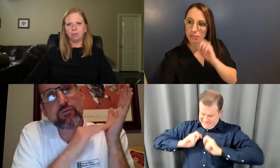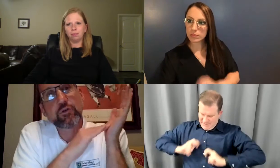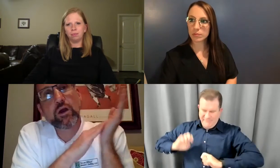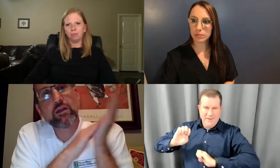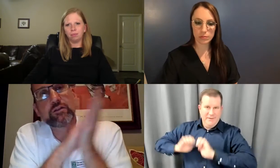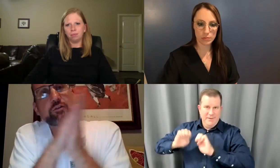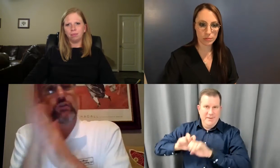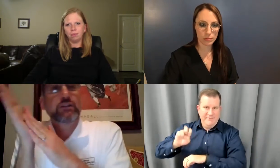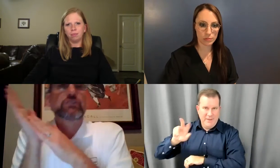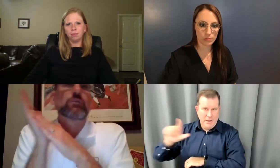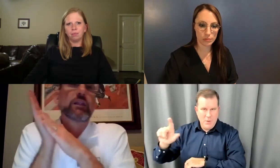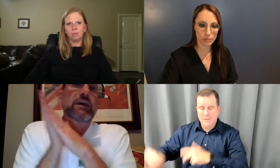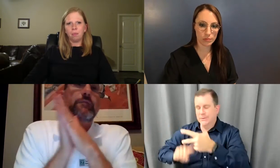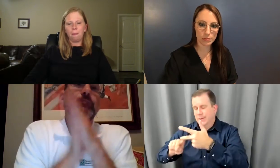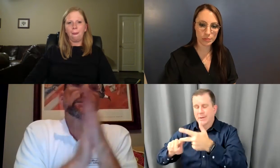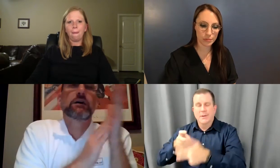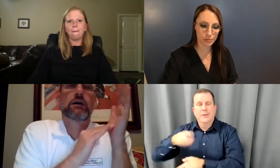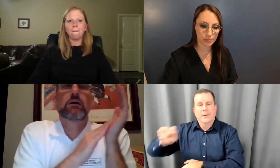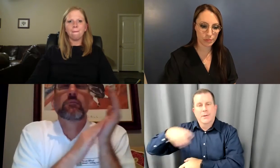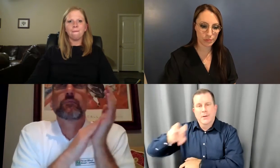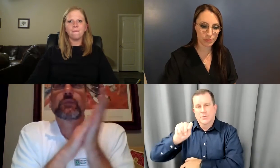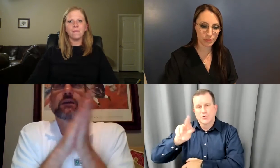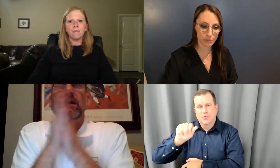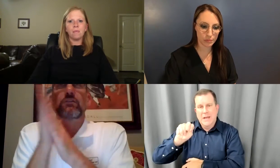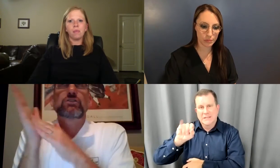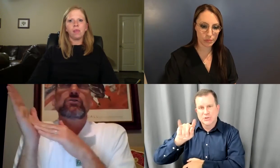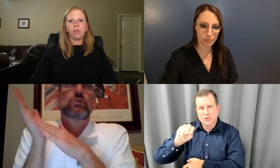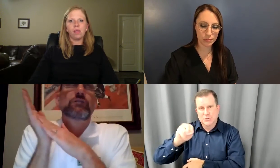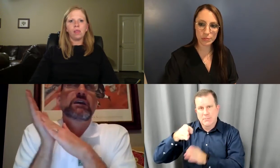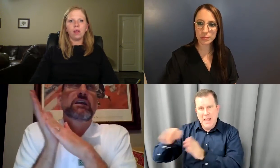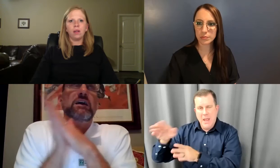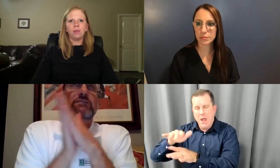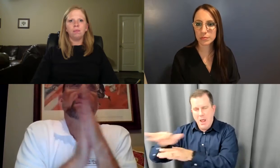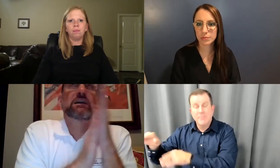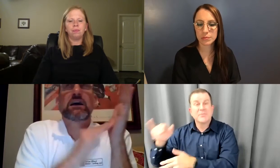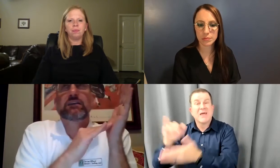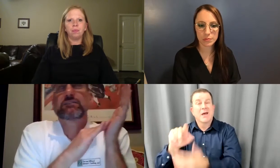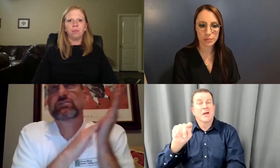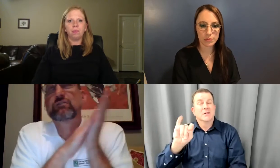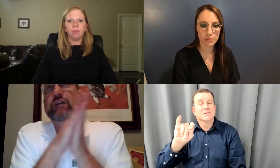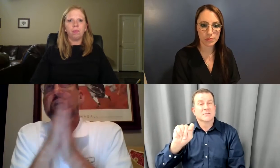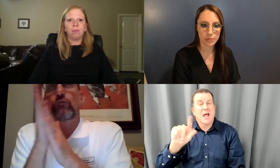they're required to do a transition plan and title two of the ADA is a lot like section 504,